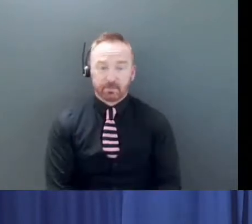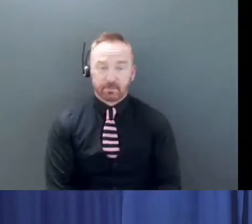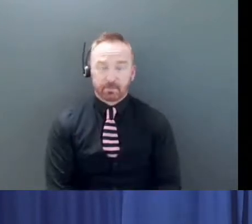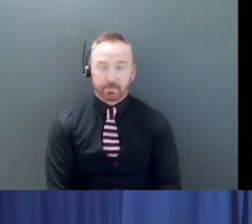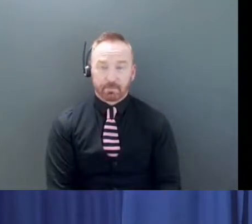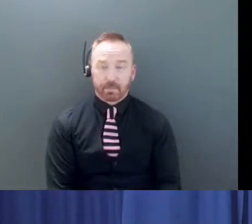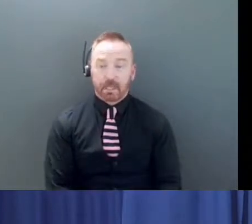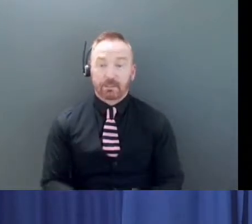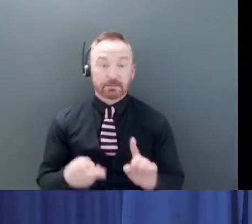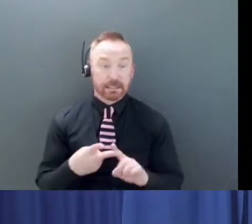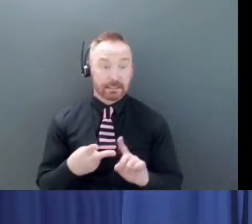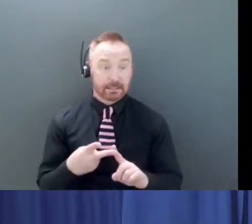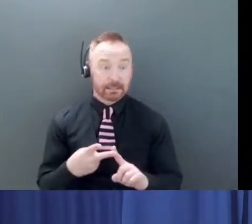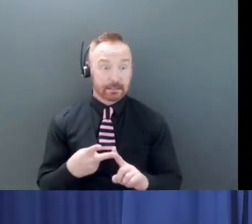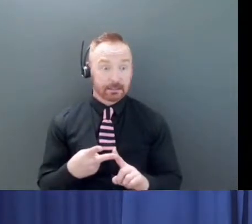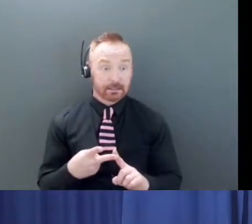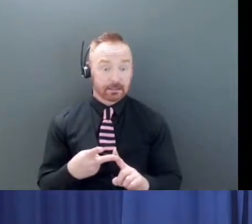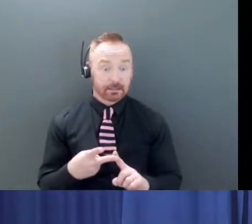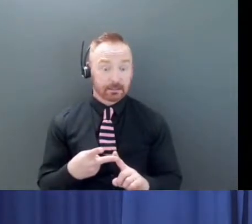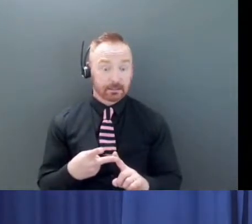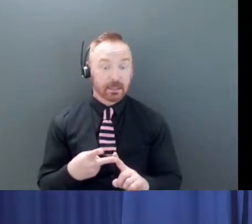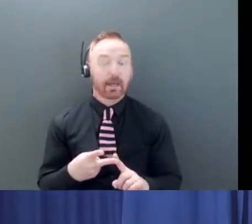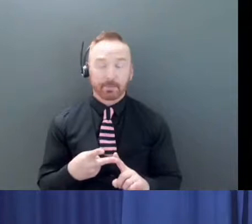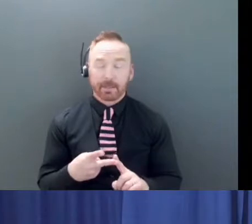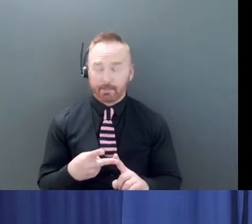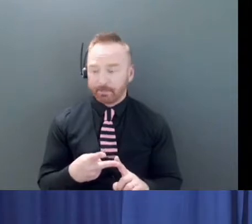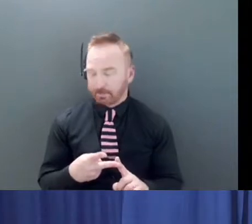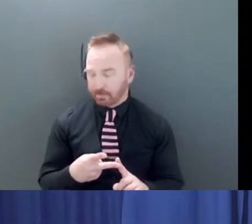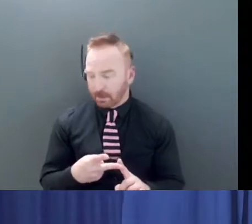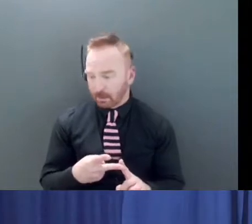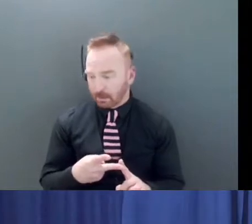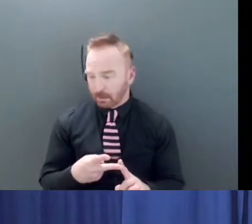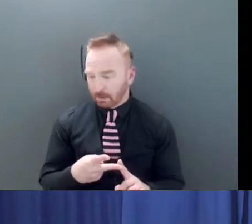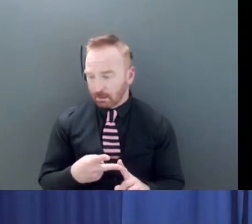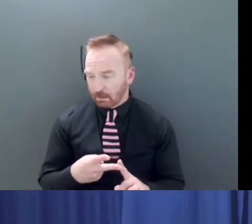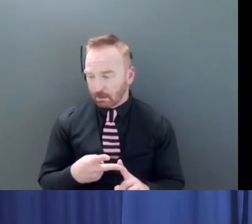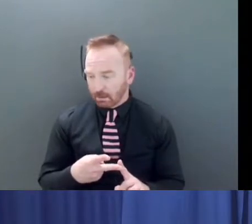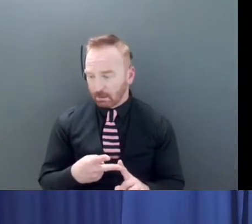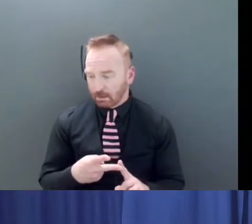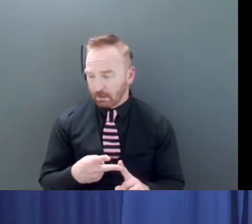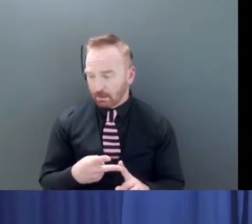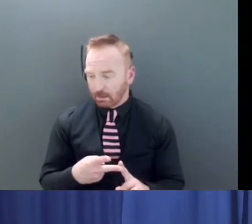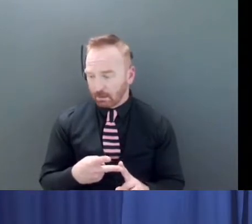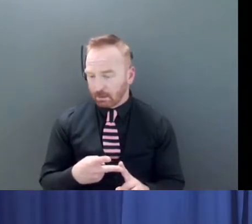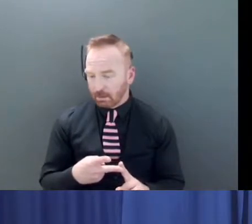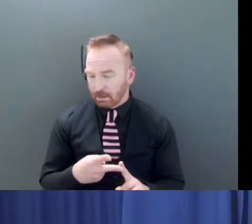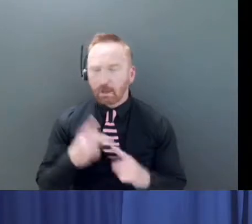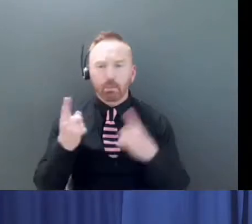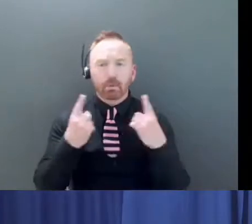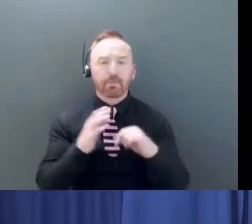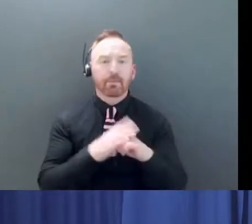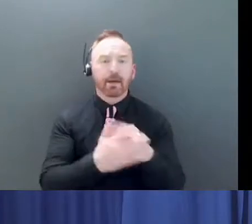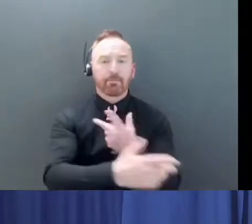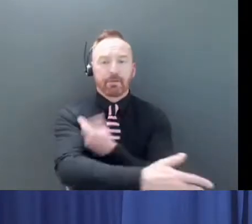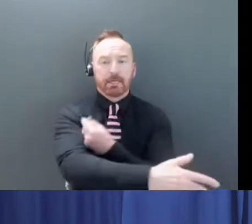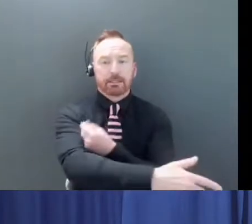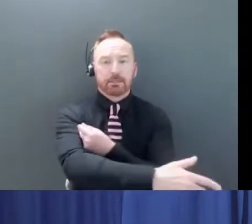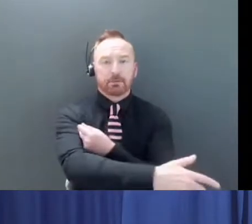Julian, do you have a second question? I do. I am just wondering whether